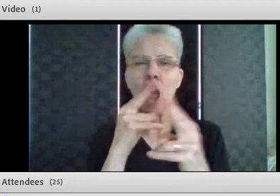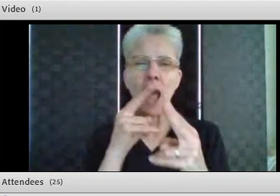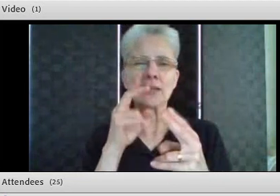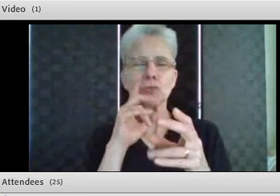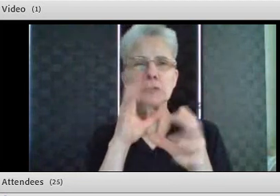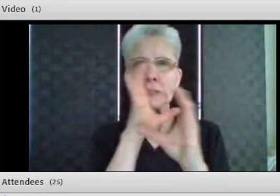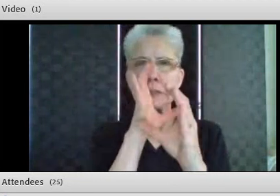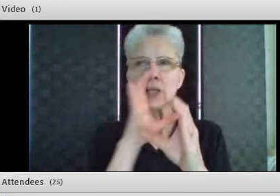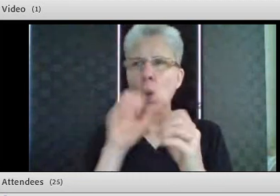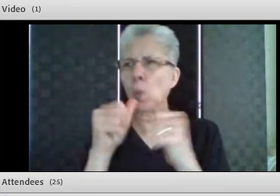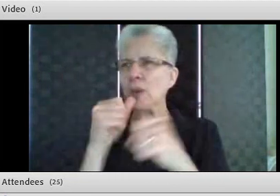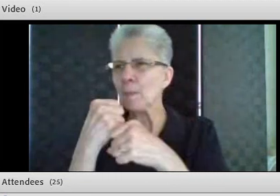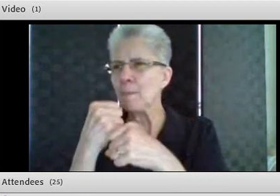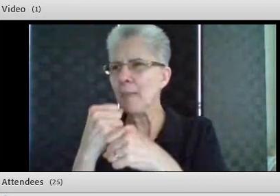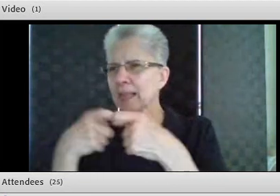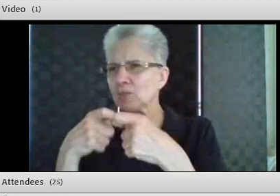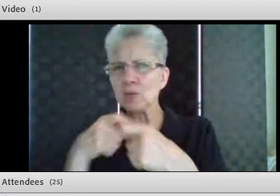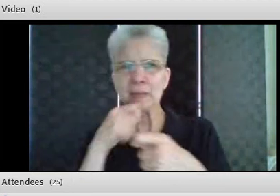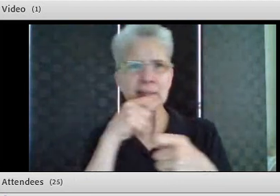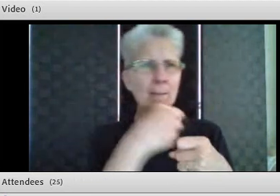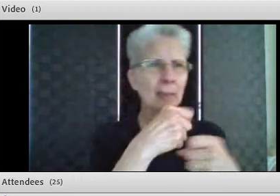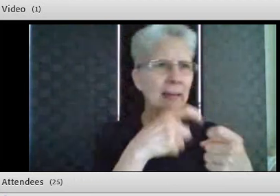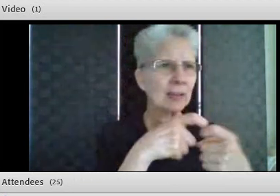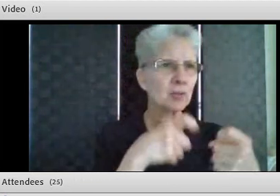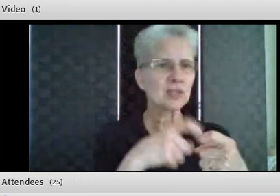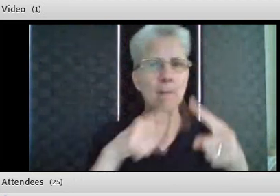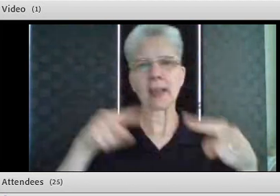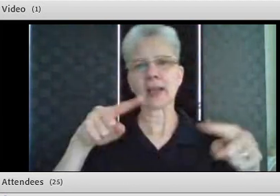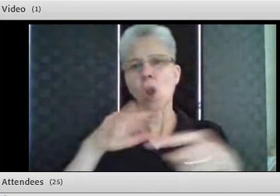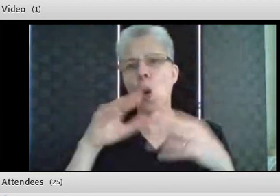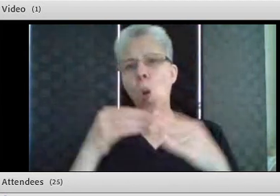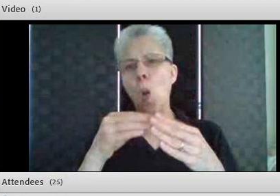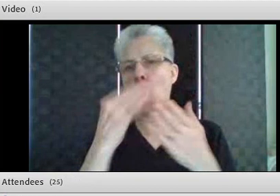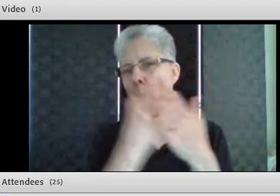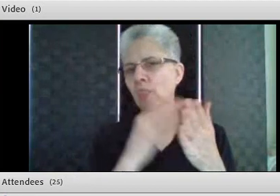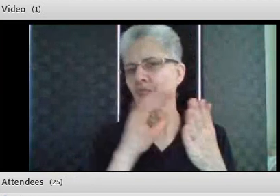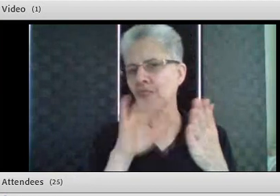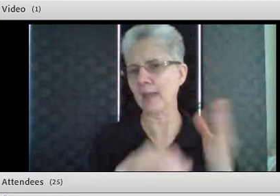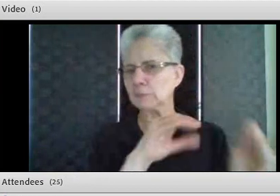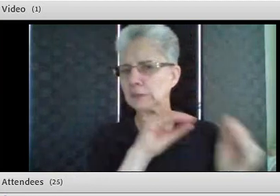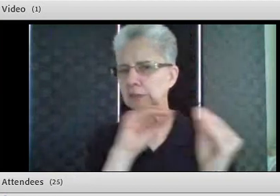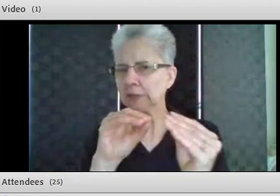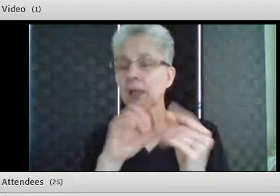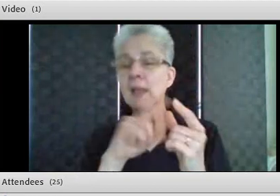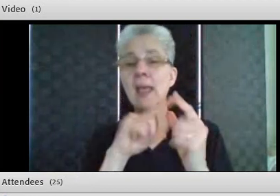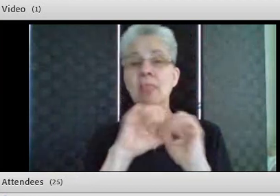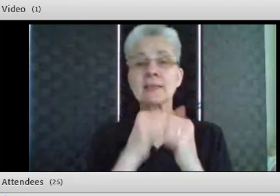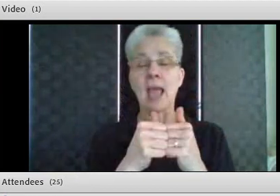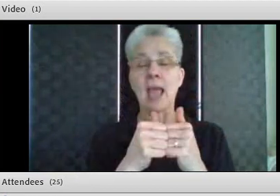Talked about conductors. Do a scavenger hunt to see which items conduct electricity and which done.